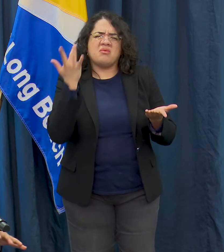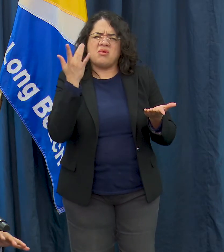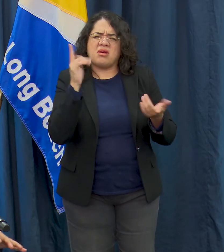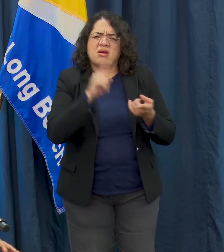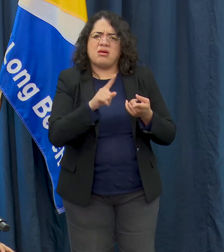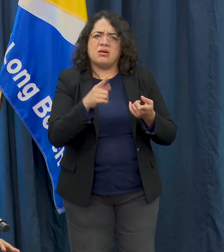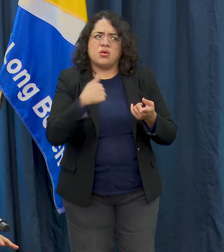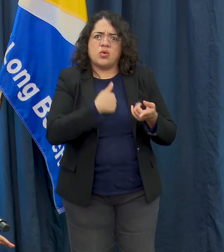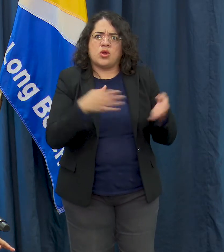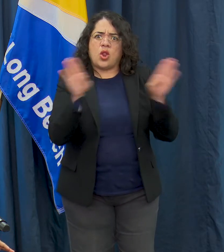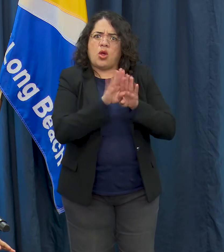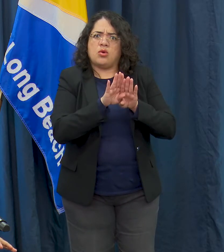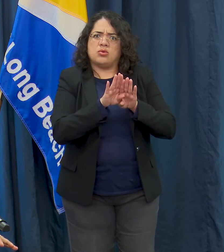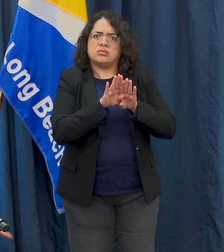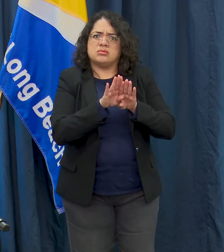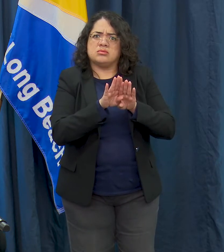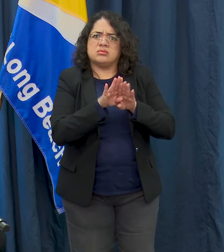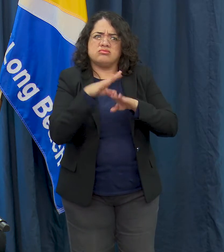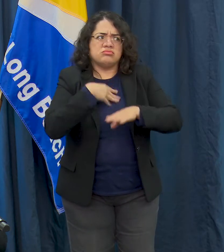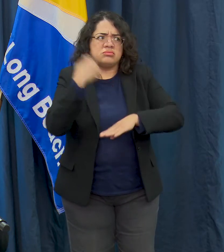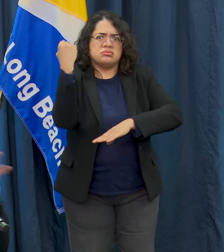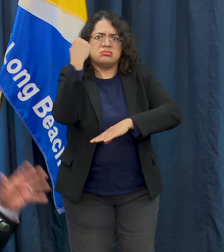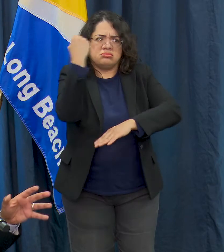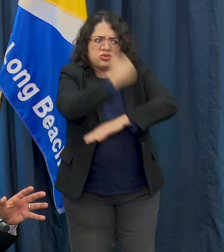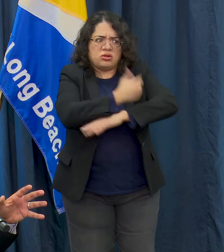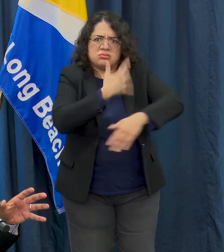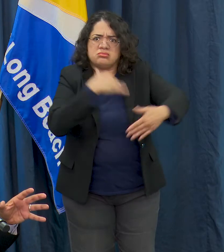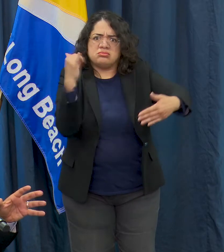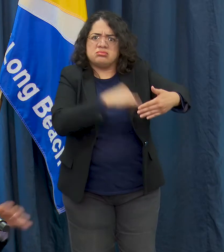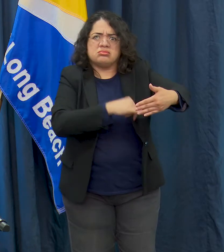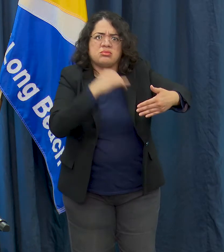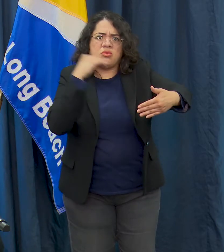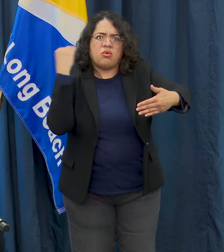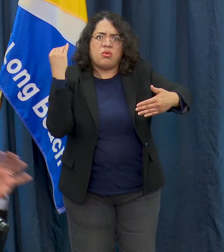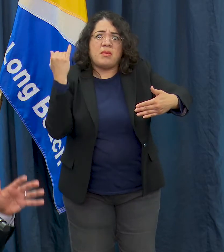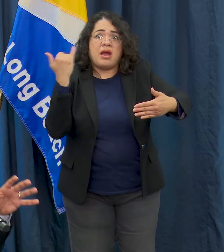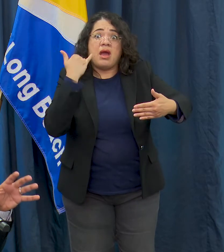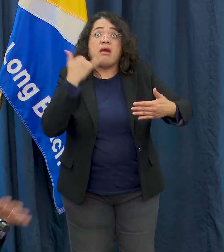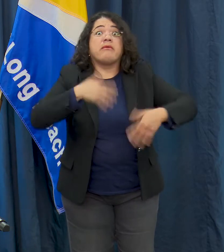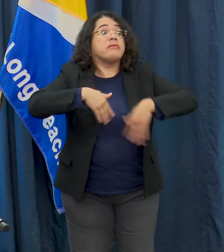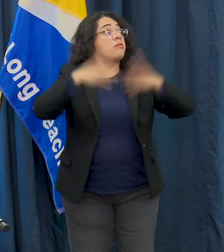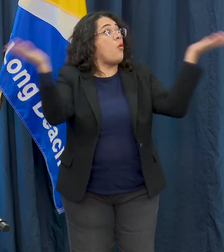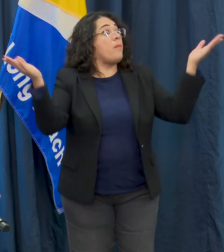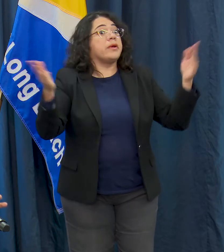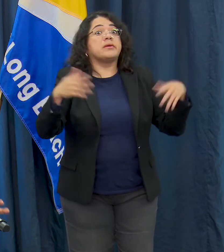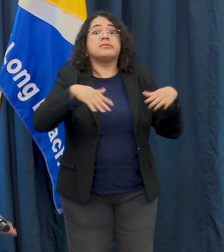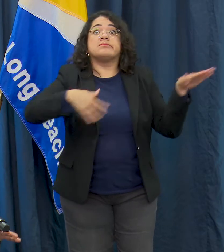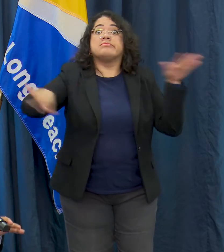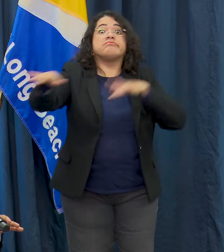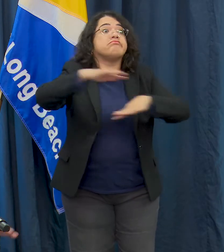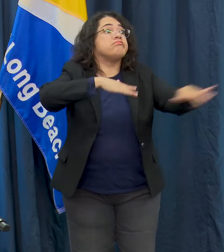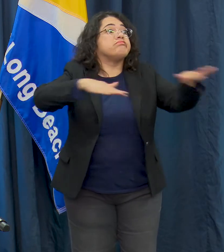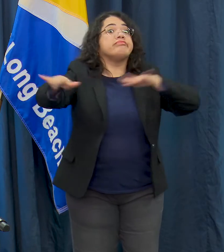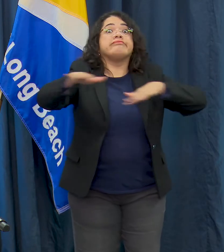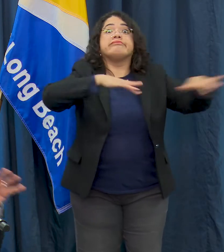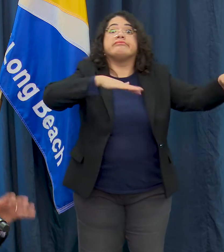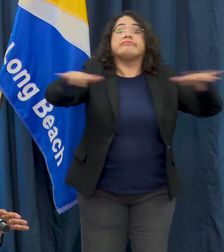generally shut down. Had we been open and had just the way things were